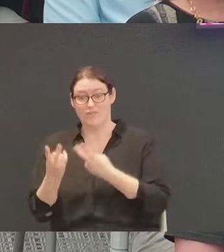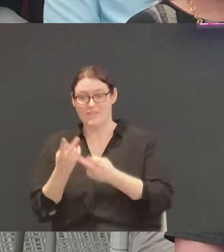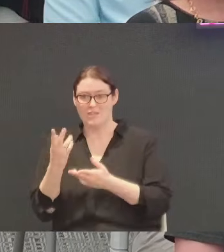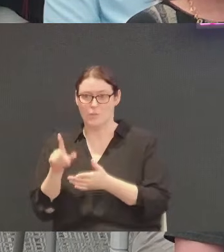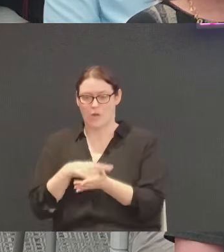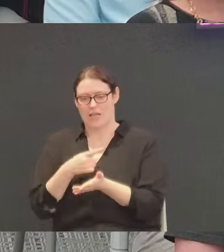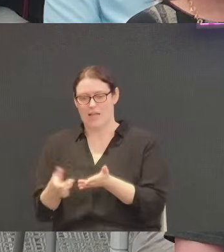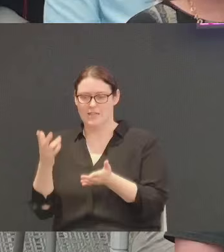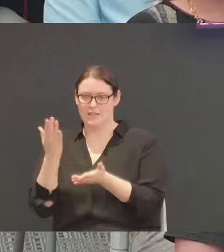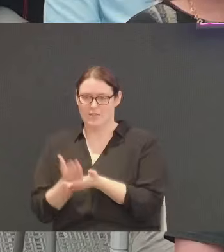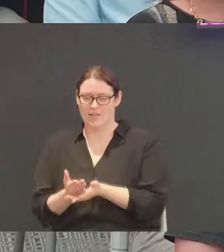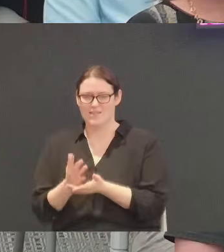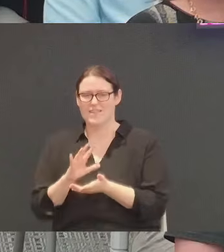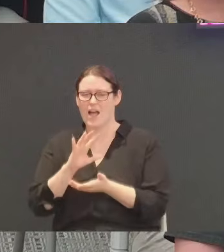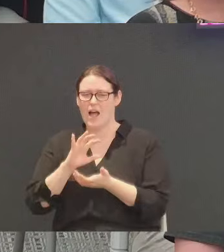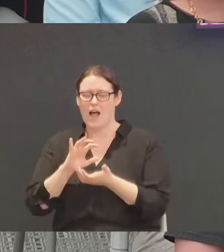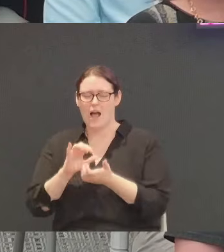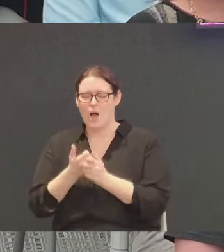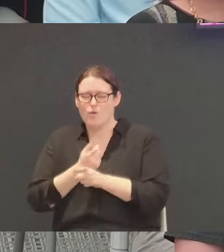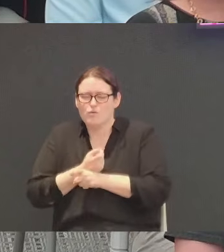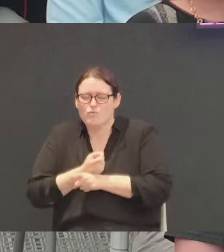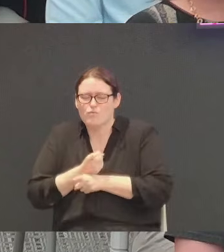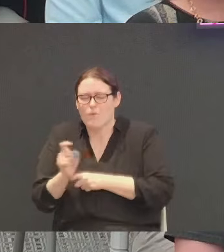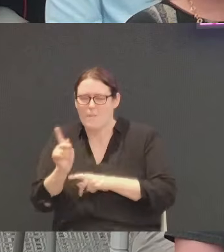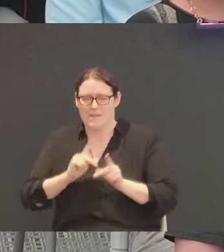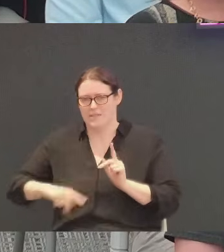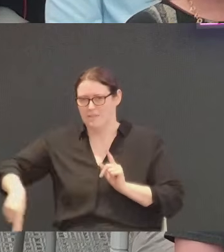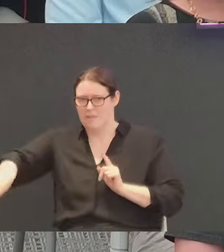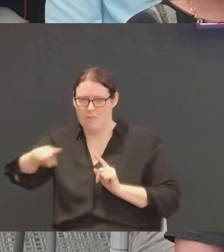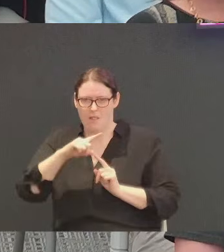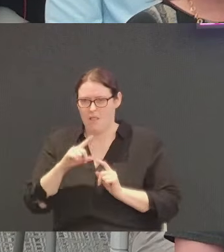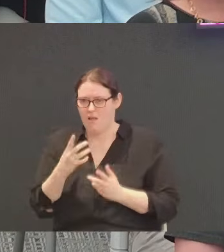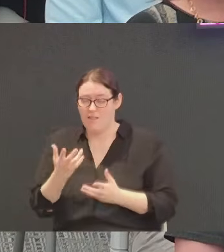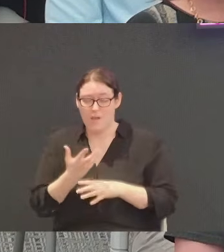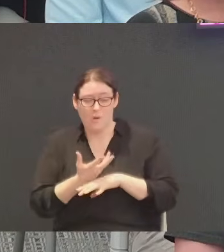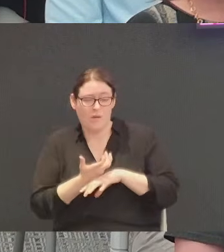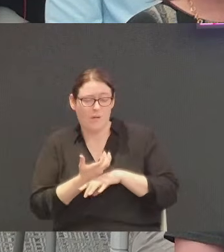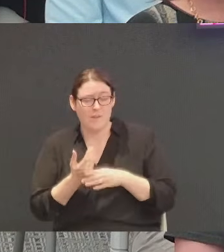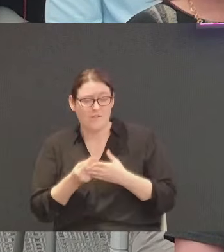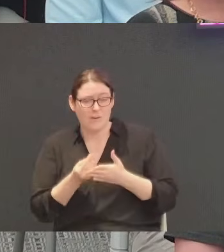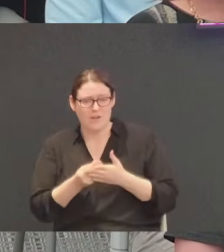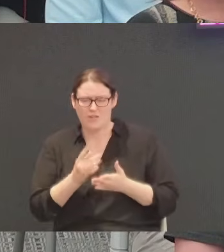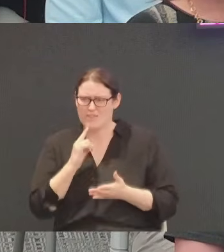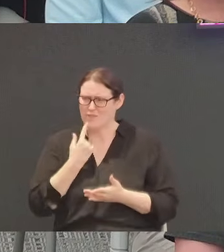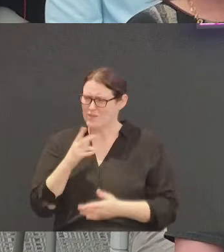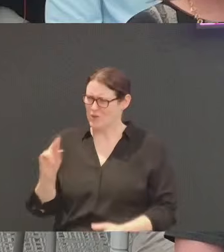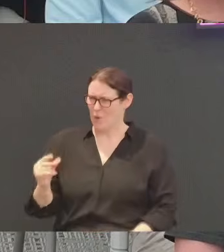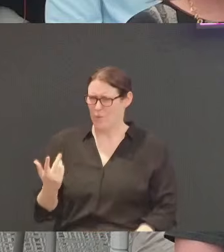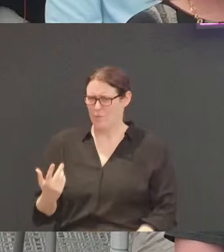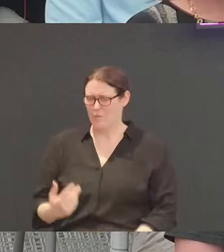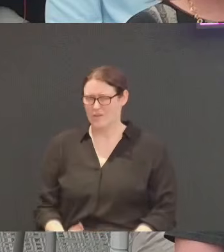is how corrupt these people are. And they want money. Like, are you serious? No. So, anyway,